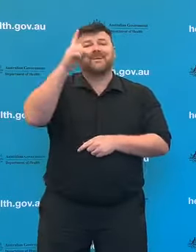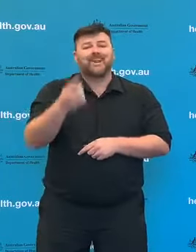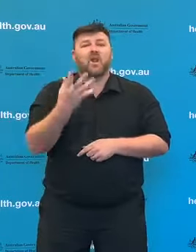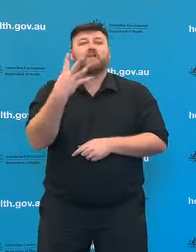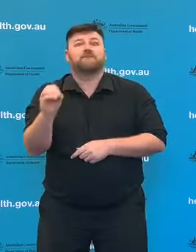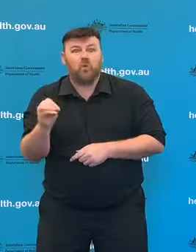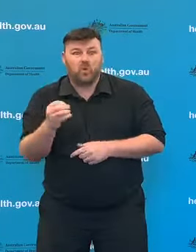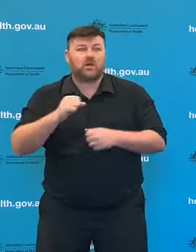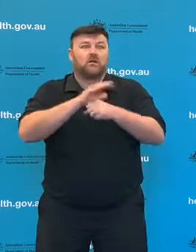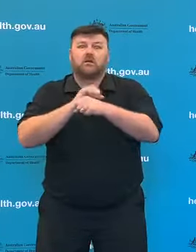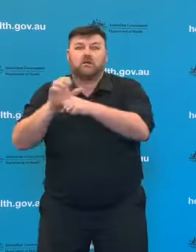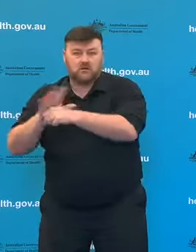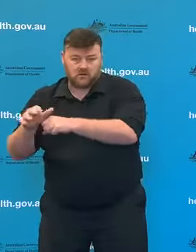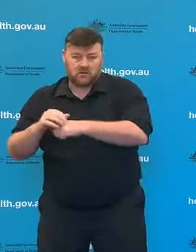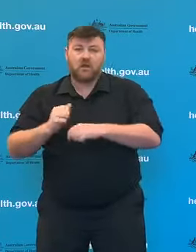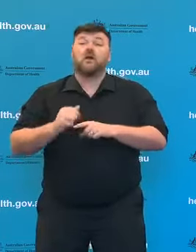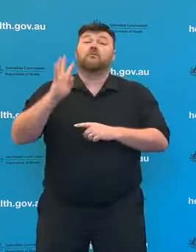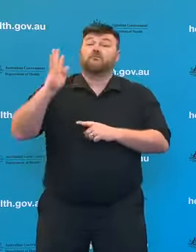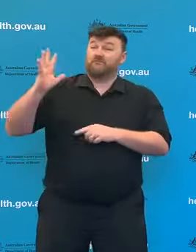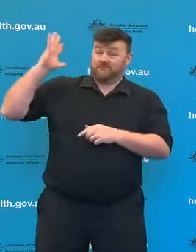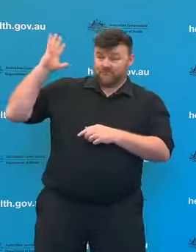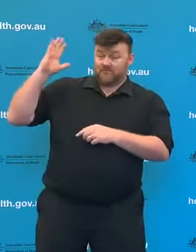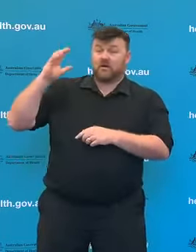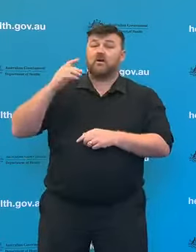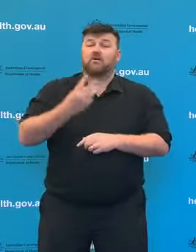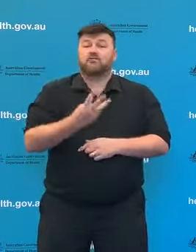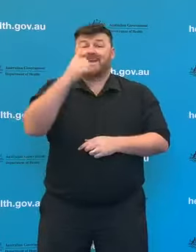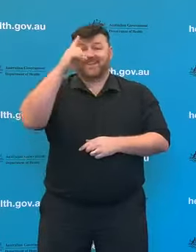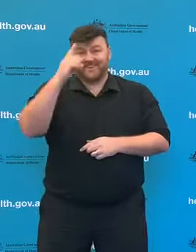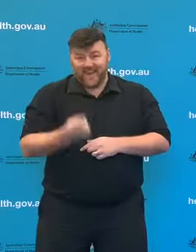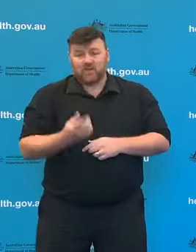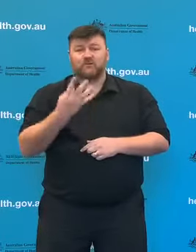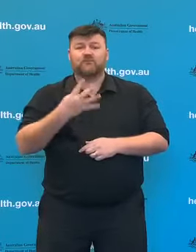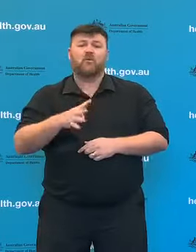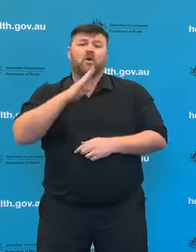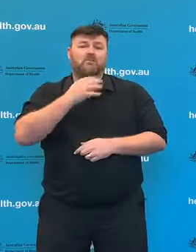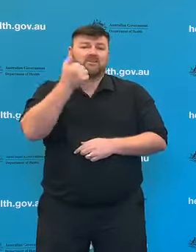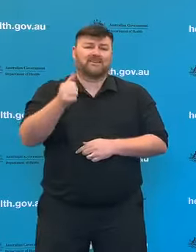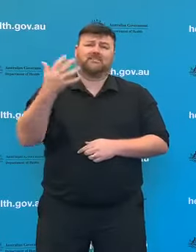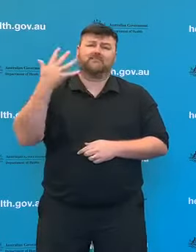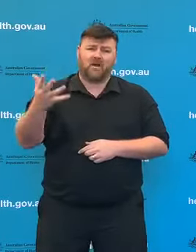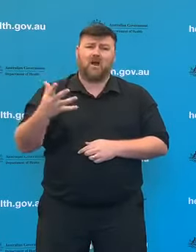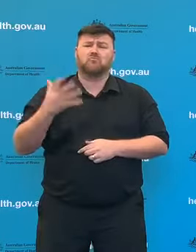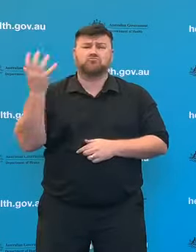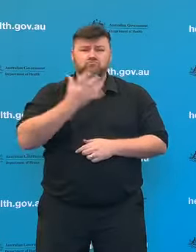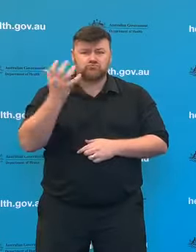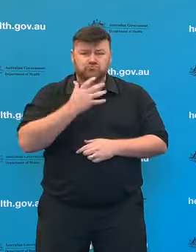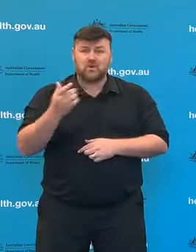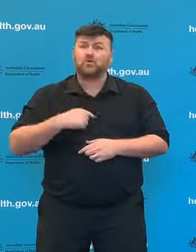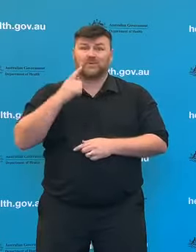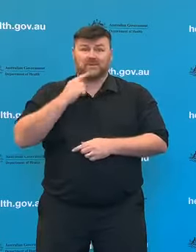and the week before that 3,465 new cases. This has been a dramatic fall in the